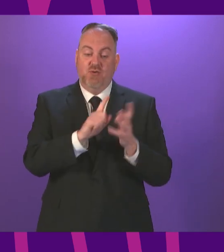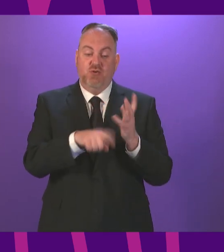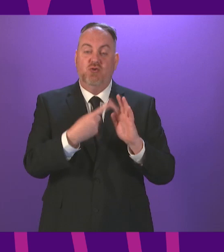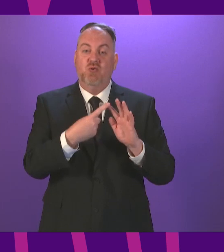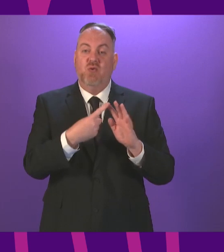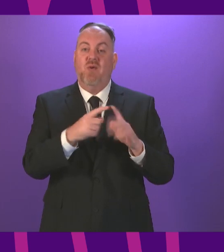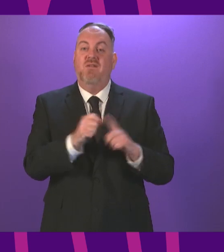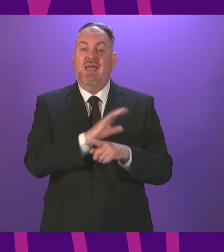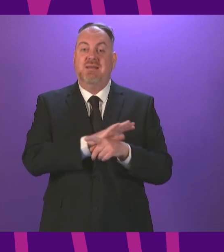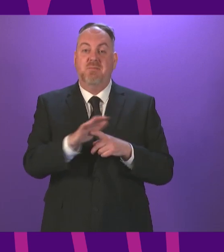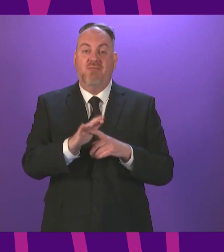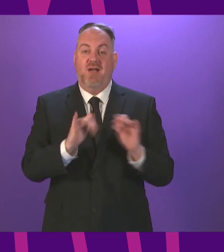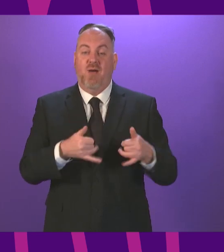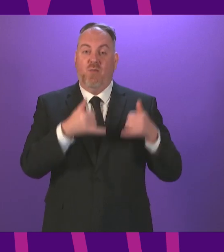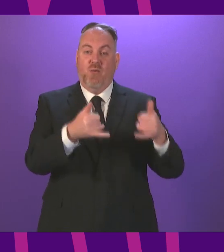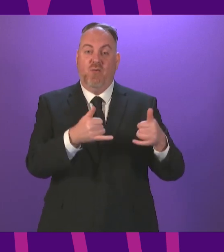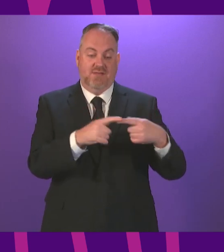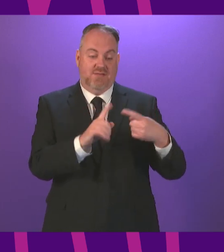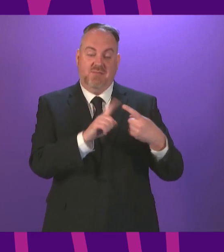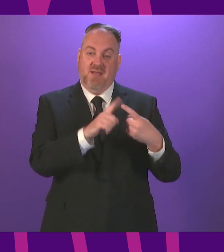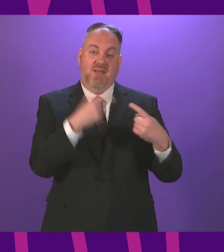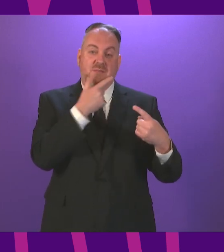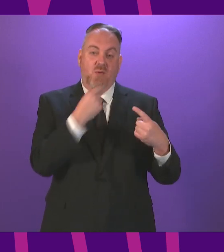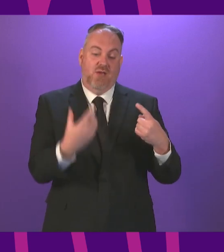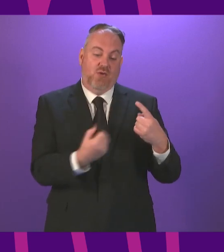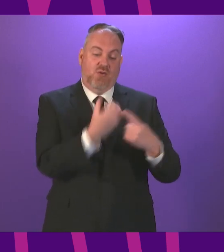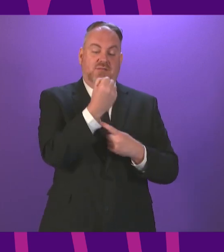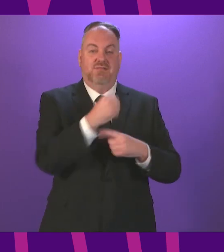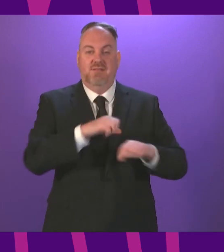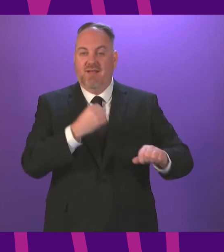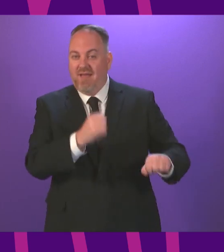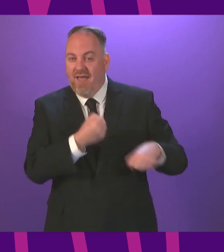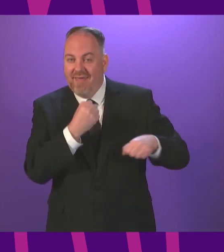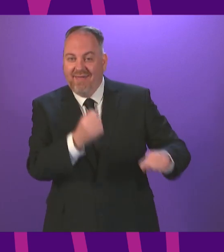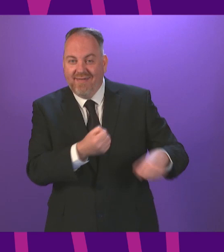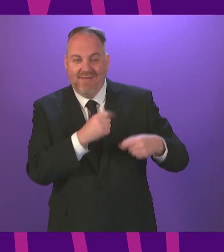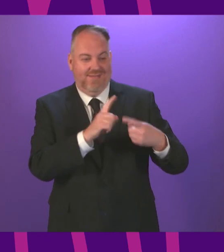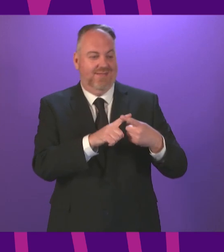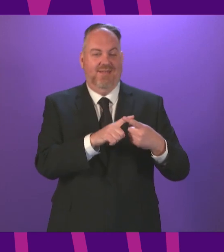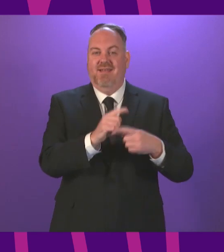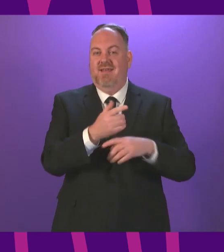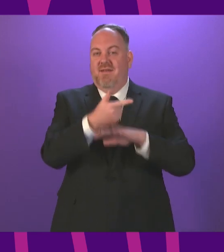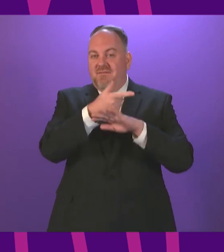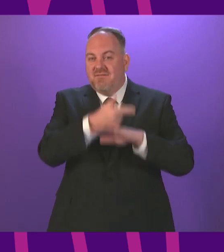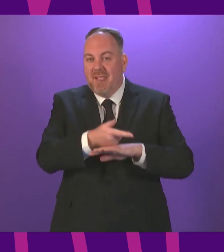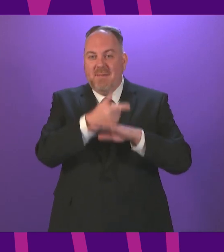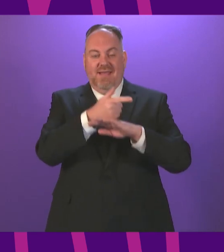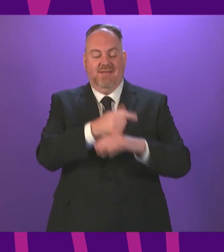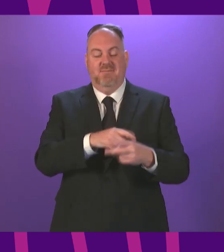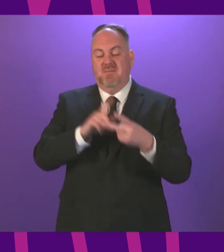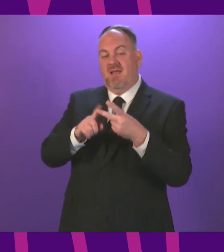through all the levels to secure the gold award, learning kayaking, volunteering, film making—all sorts of different things. Stephen is still working